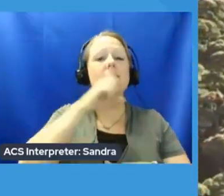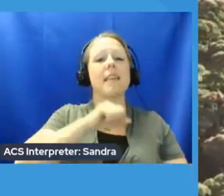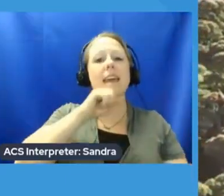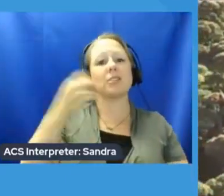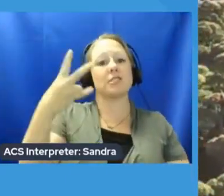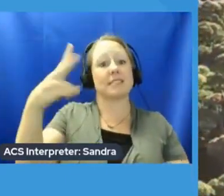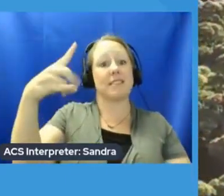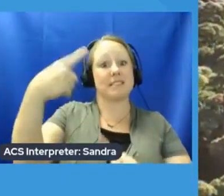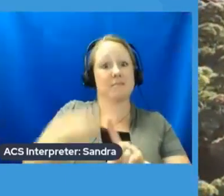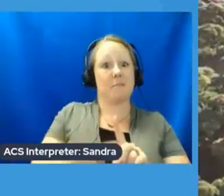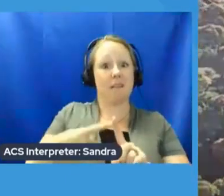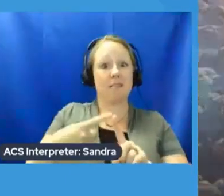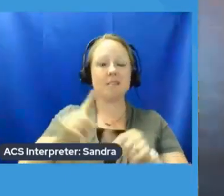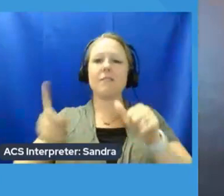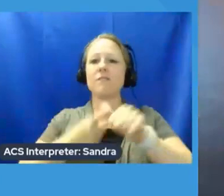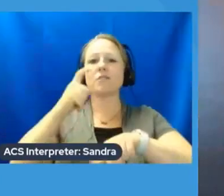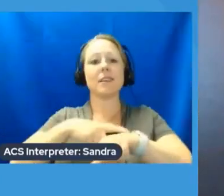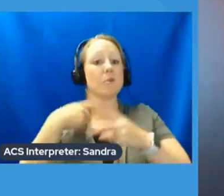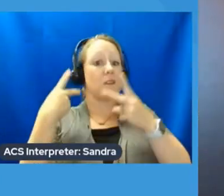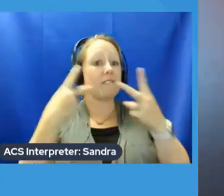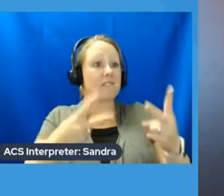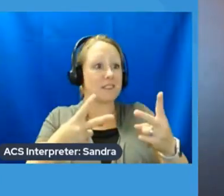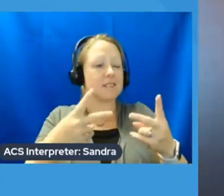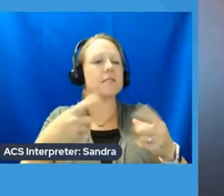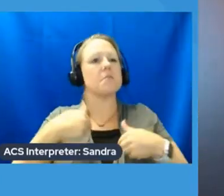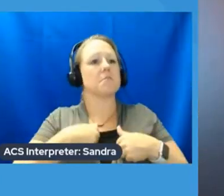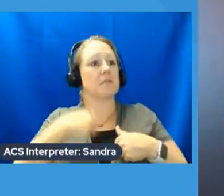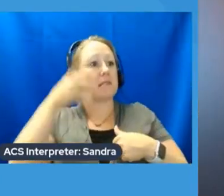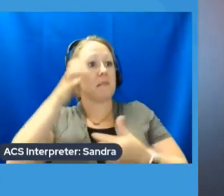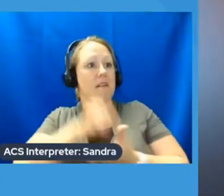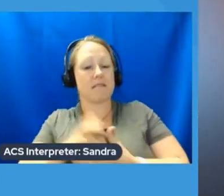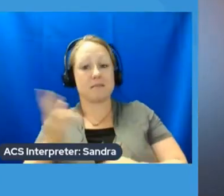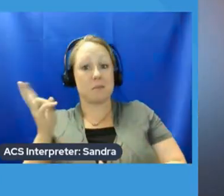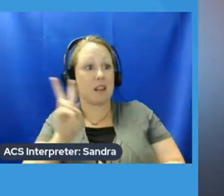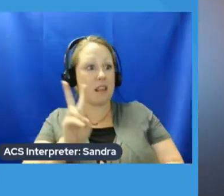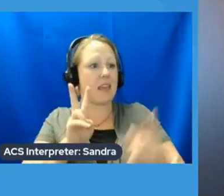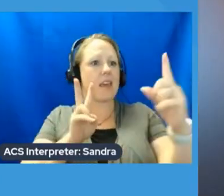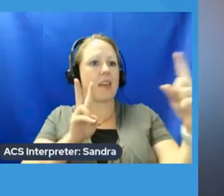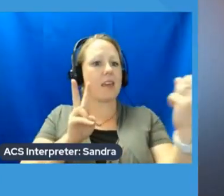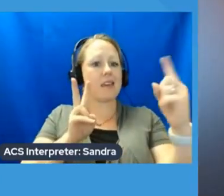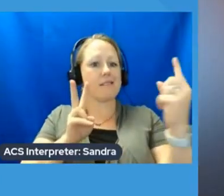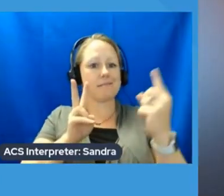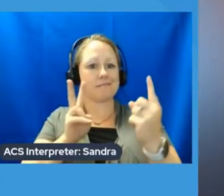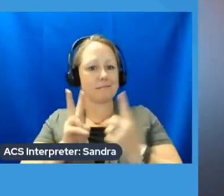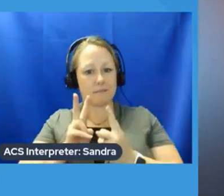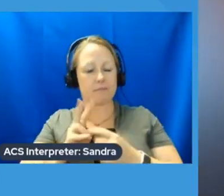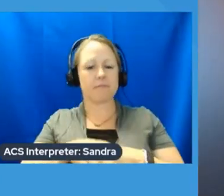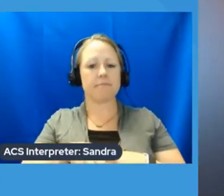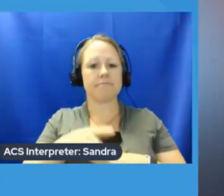when we first visited. His development was delayed as a result of this early deprivation.